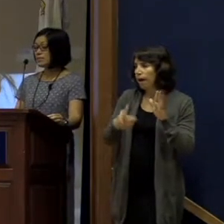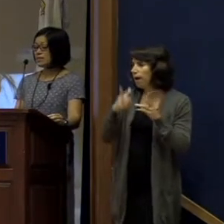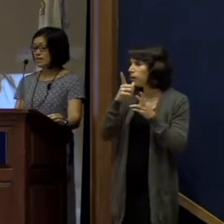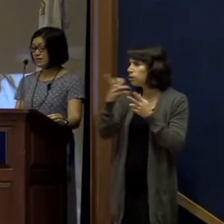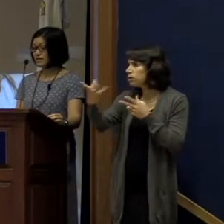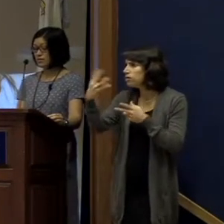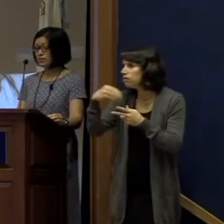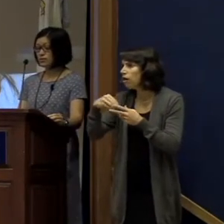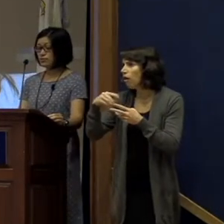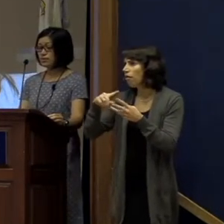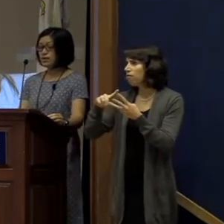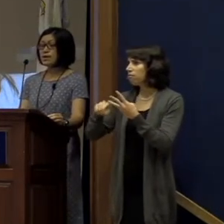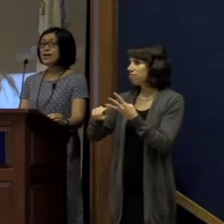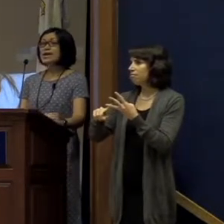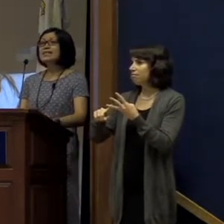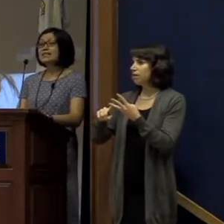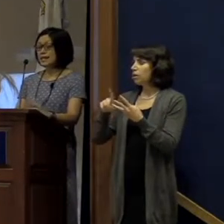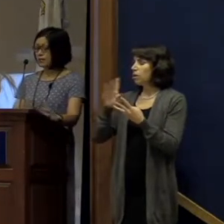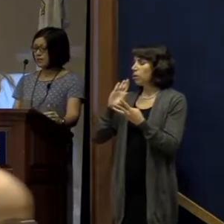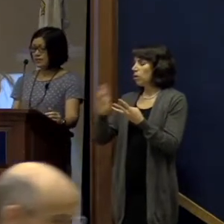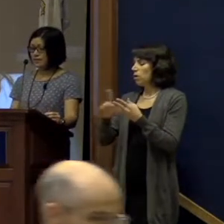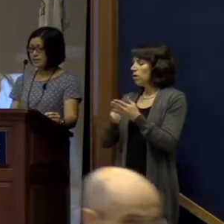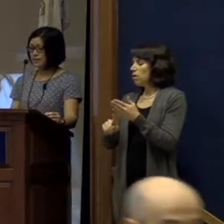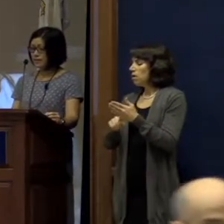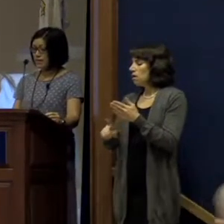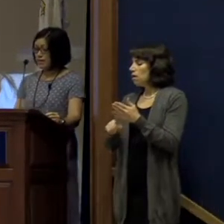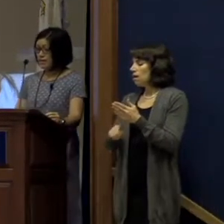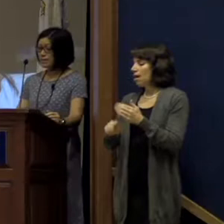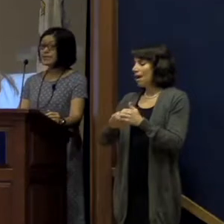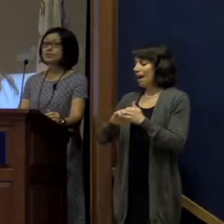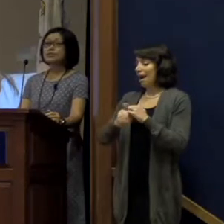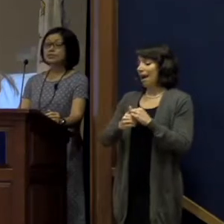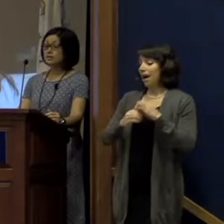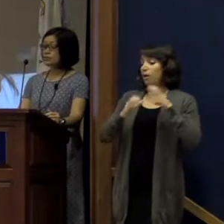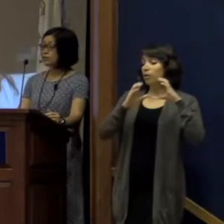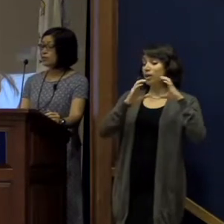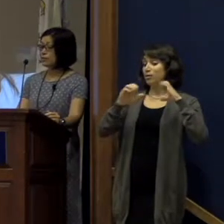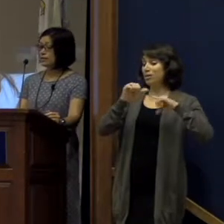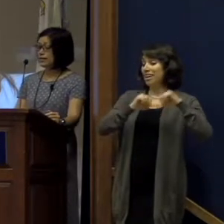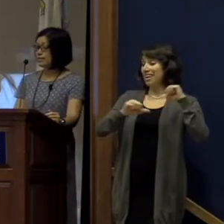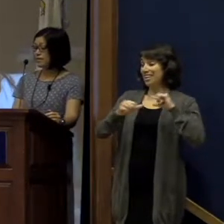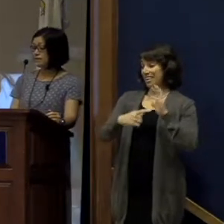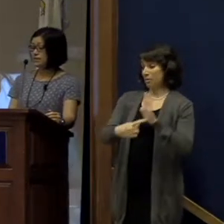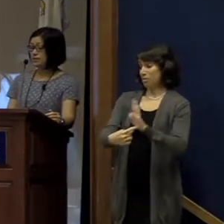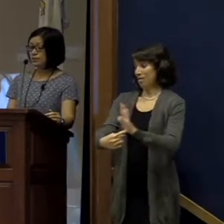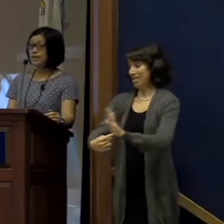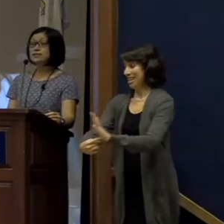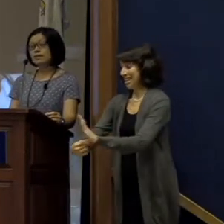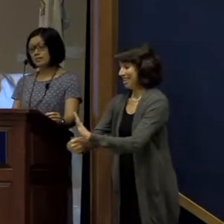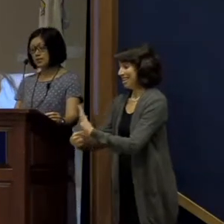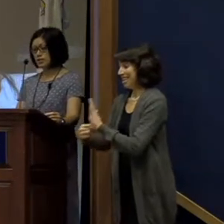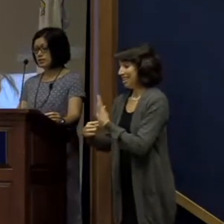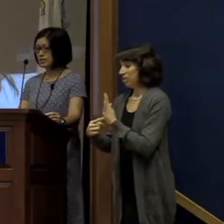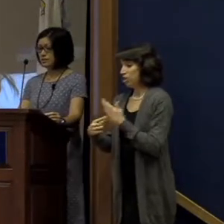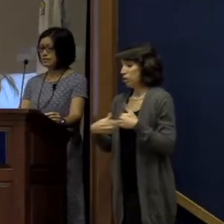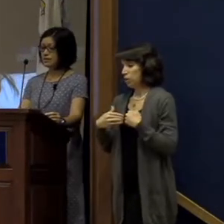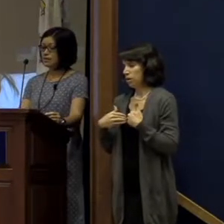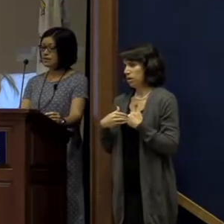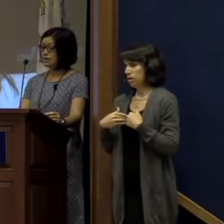communicated to youth in the k-12 setting, the perceptions, the stories and myths that youth and some teachers tell themselves and